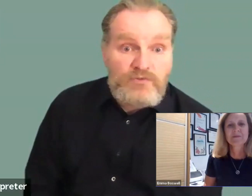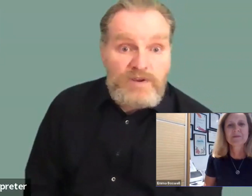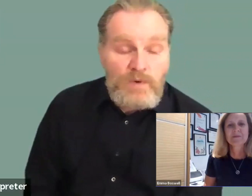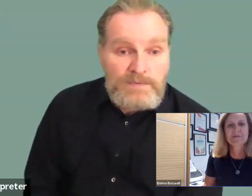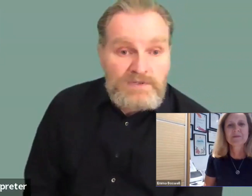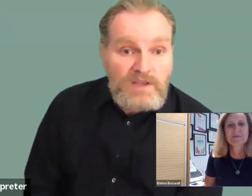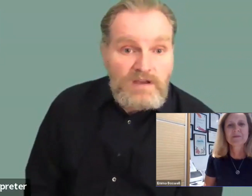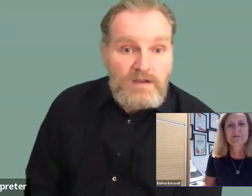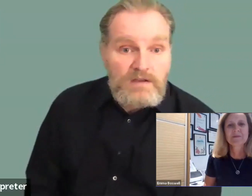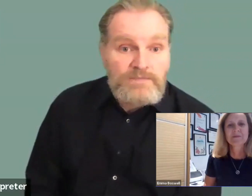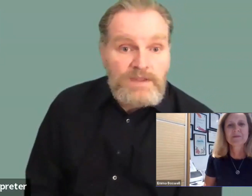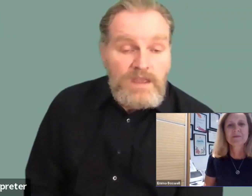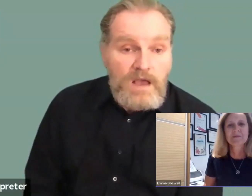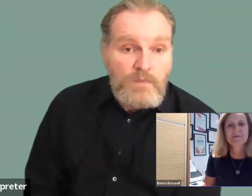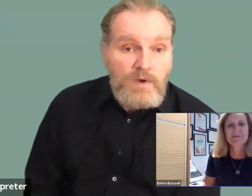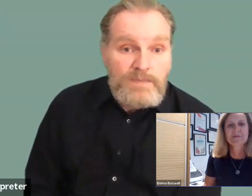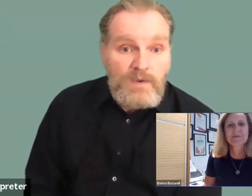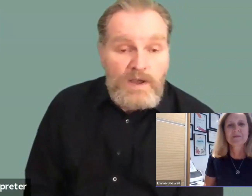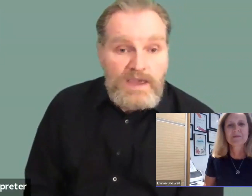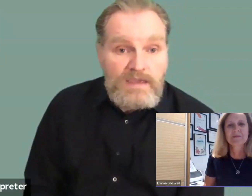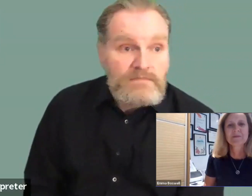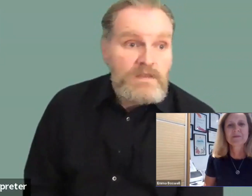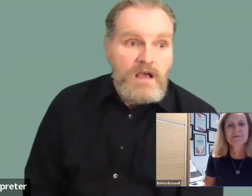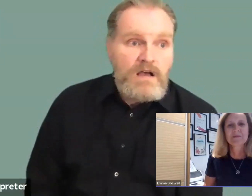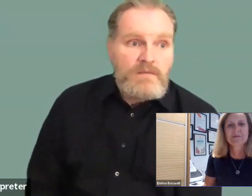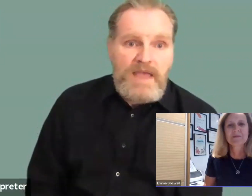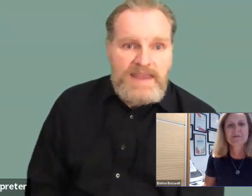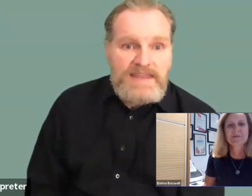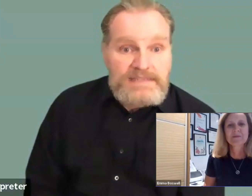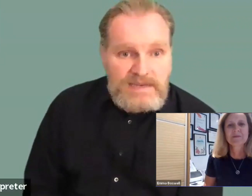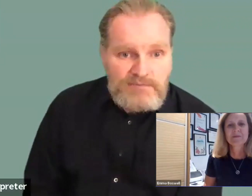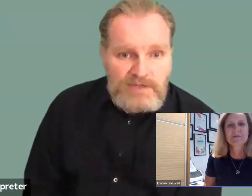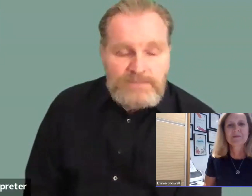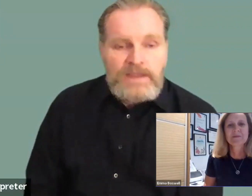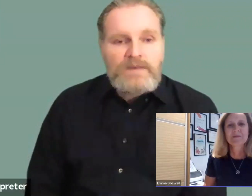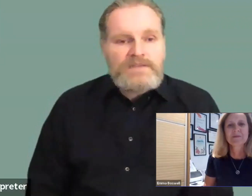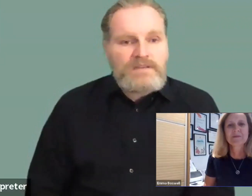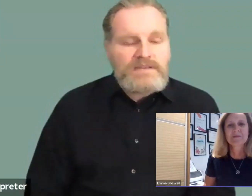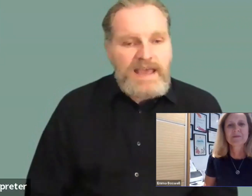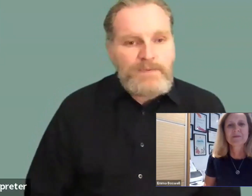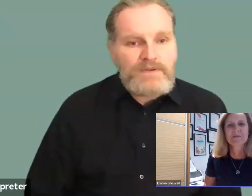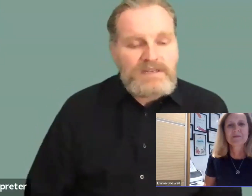windscreen wipers on a car, wiping away any debris. Now, this doesn’t happen and it